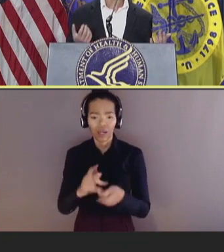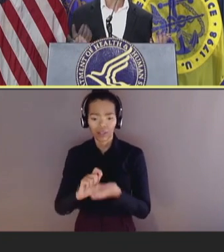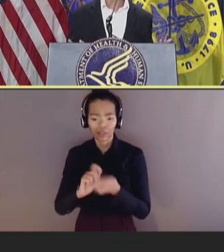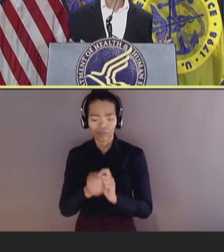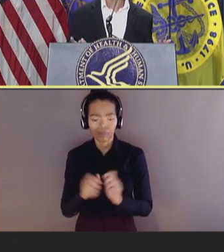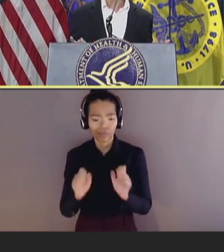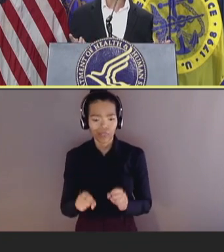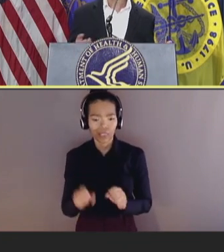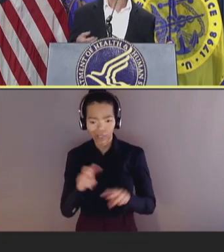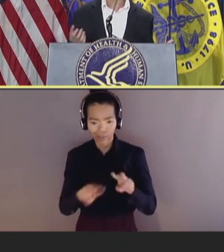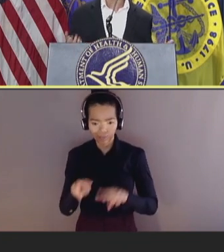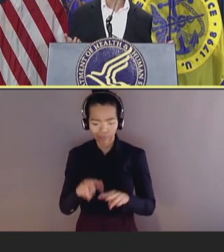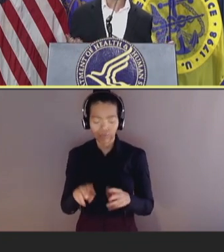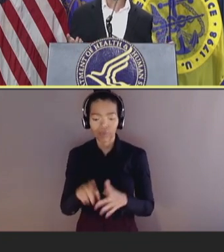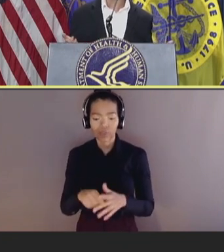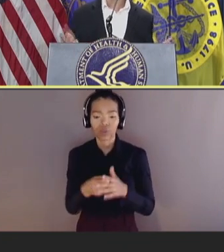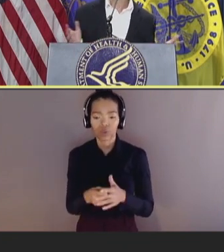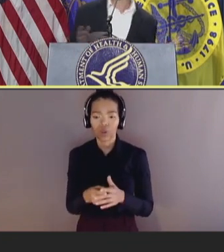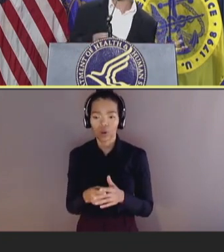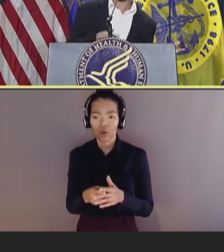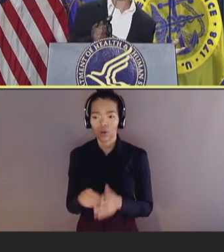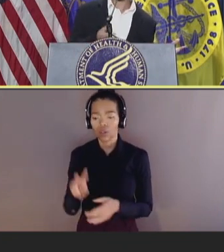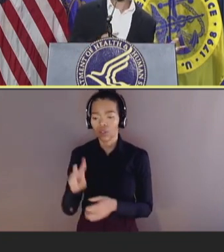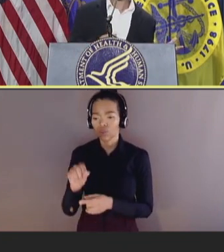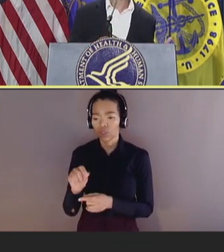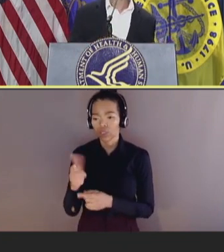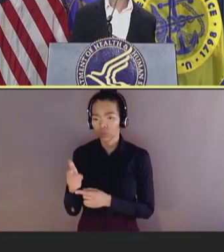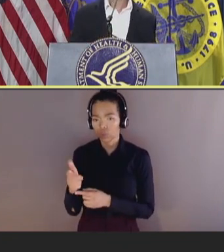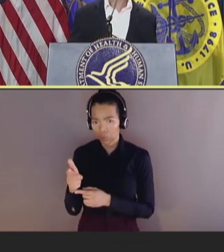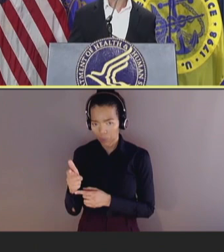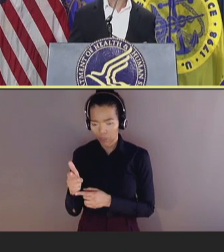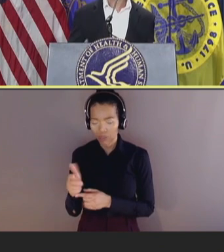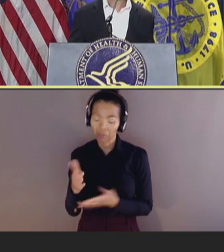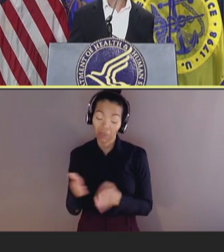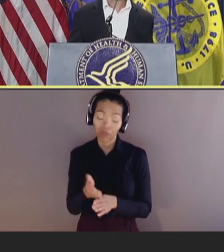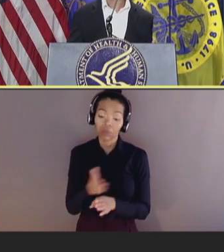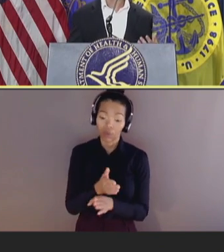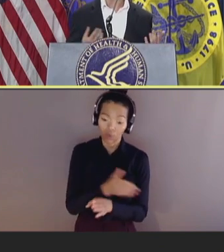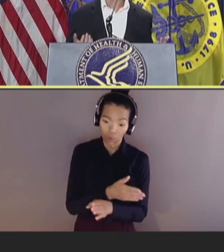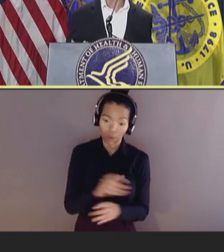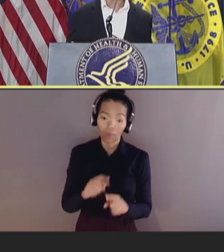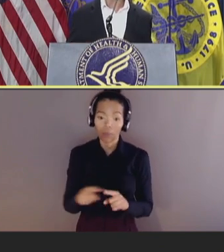started in 2021, and I'm sure, earlier, but with MACPAC one of the -- another